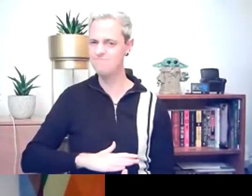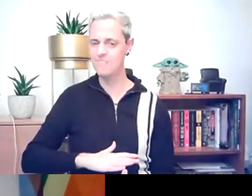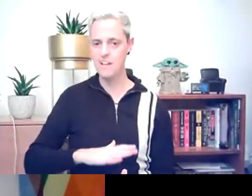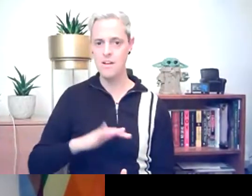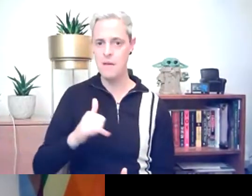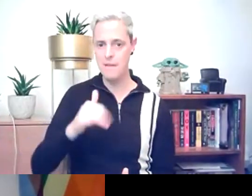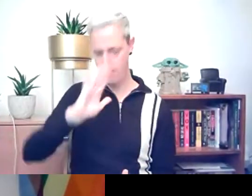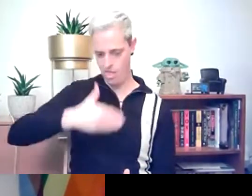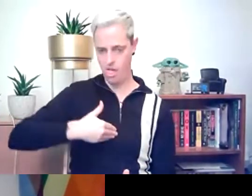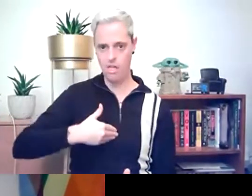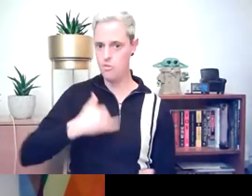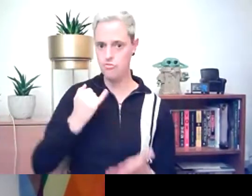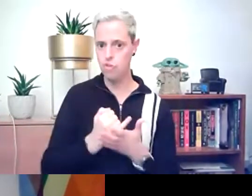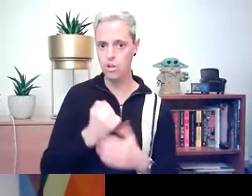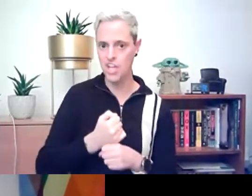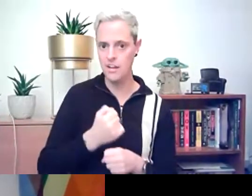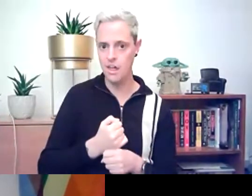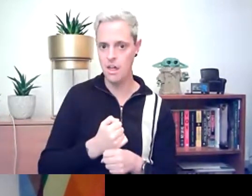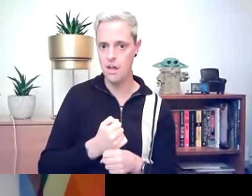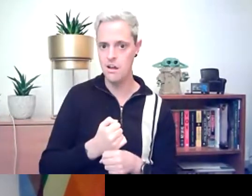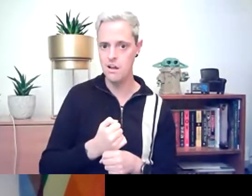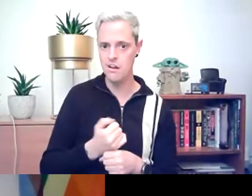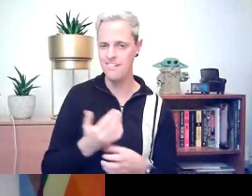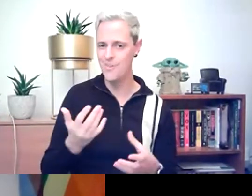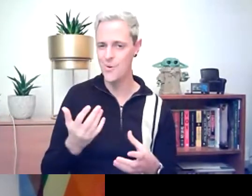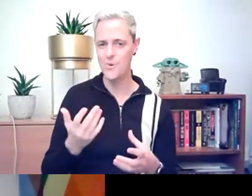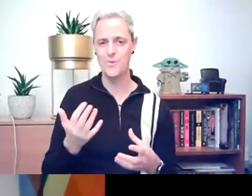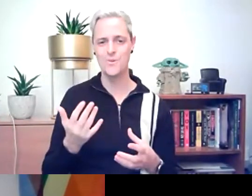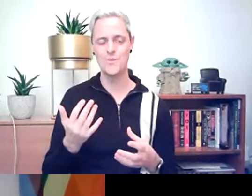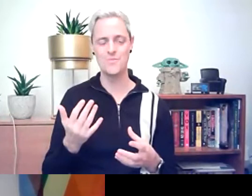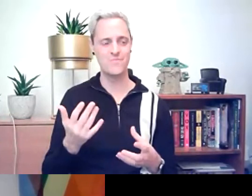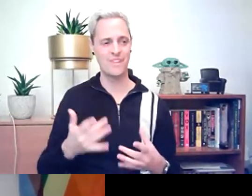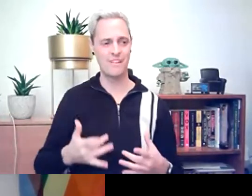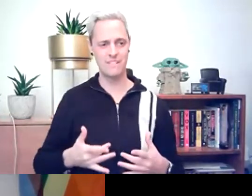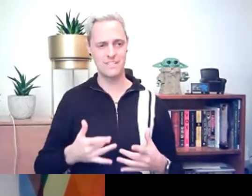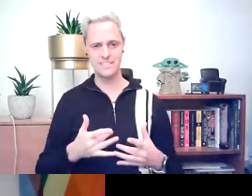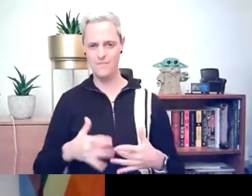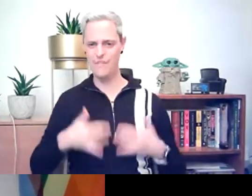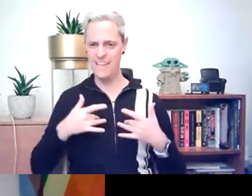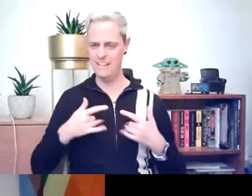in, or just making people feel different bought in a subtle way.